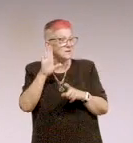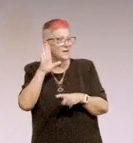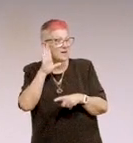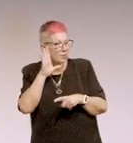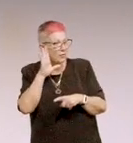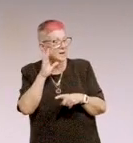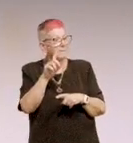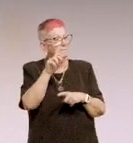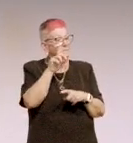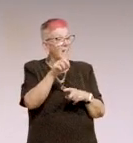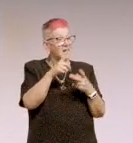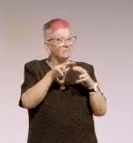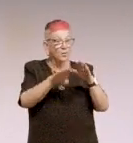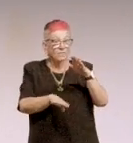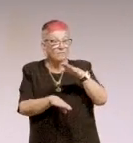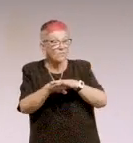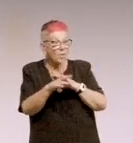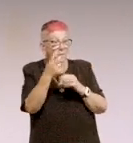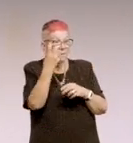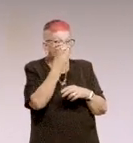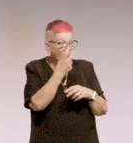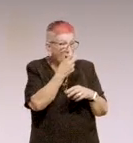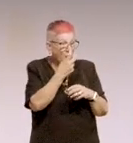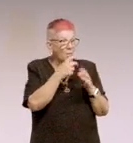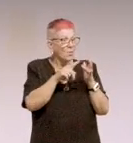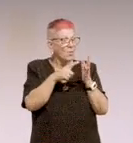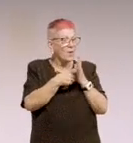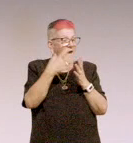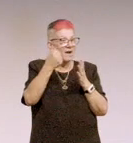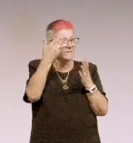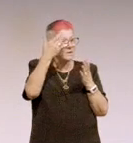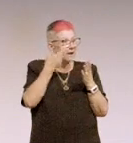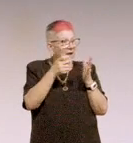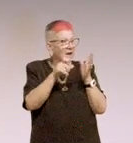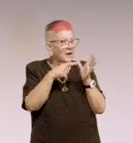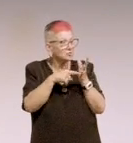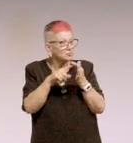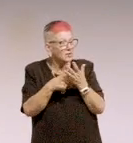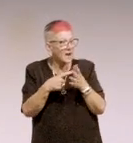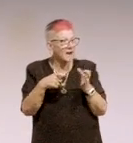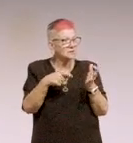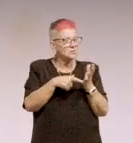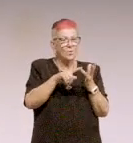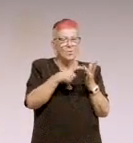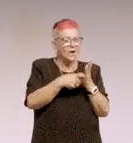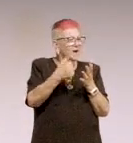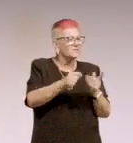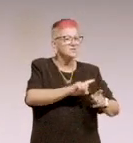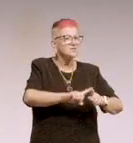Seeing, if you are fully blind, if you have a cataract, you can have different types of disabilities.